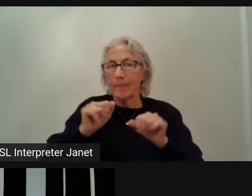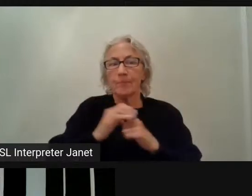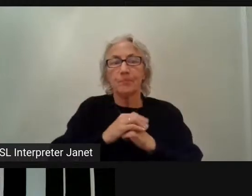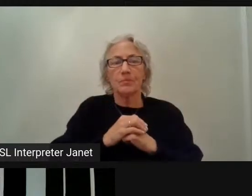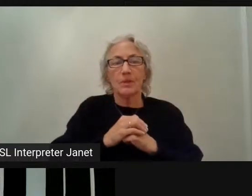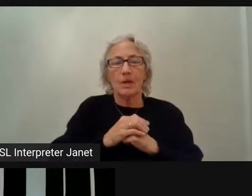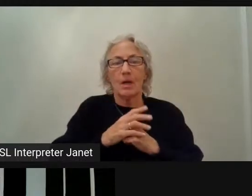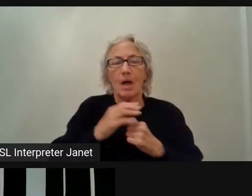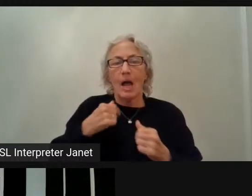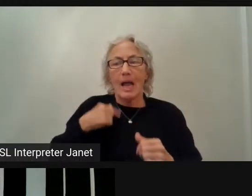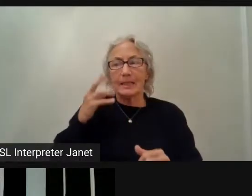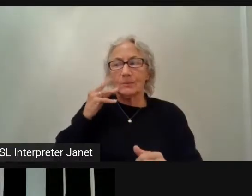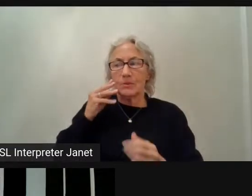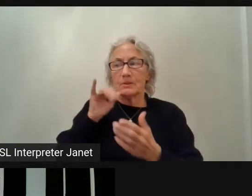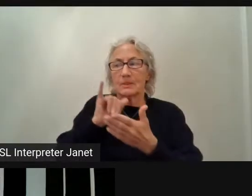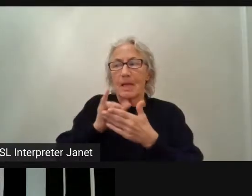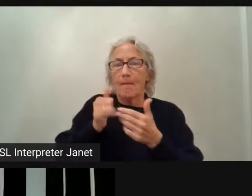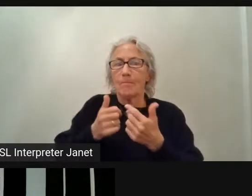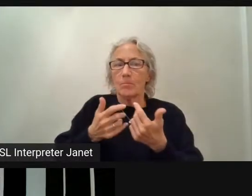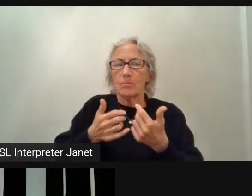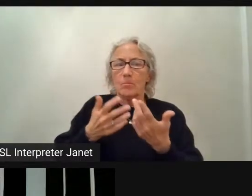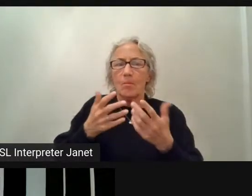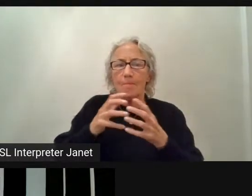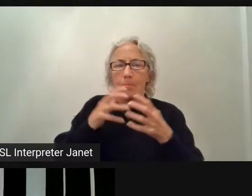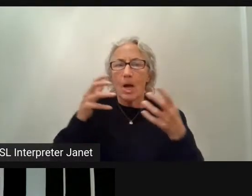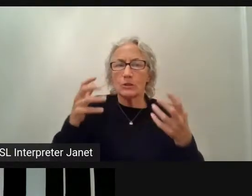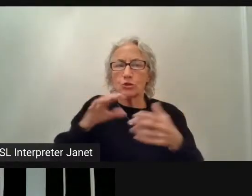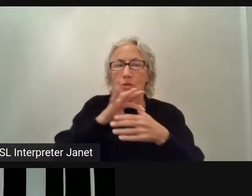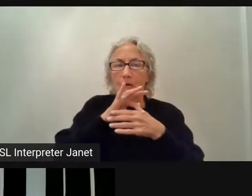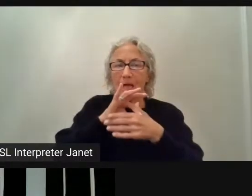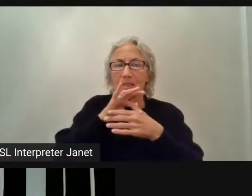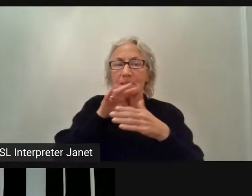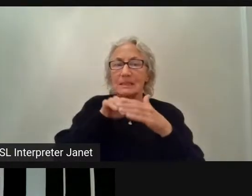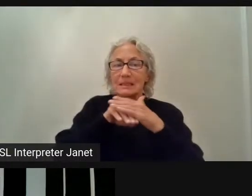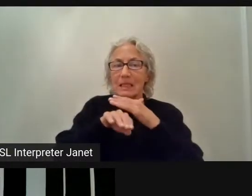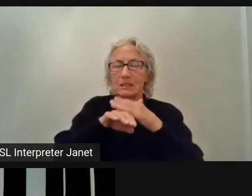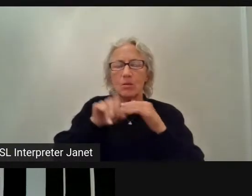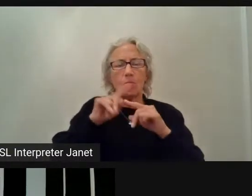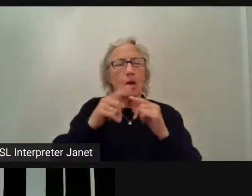possibilities they have because what I experience is much